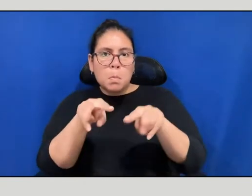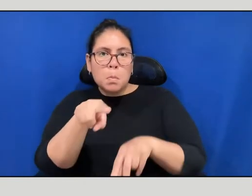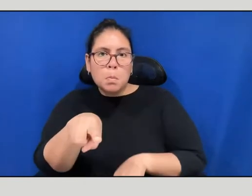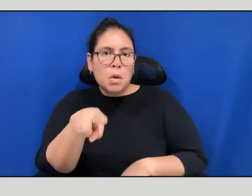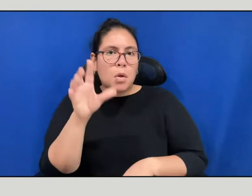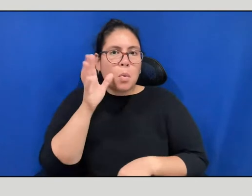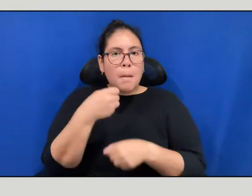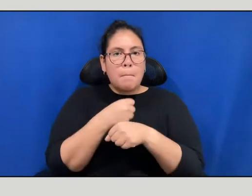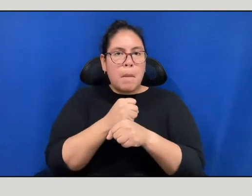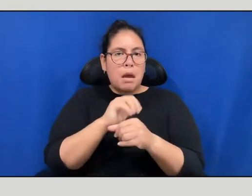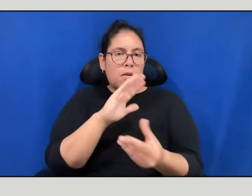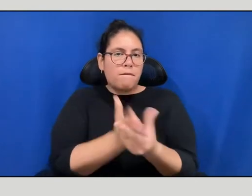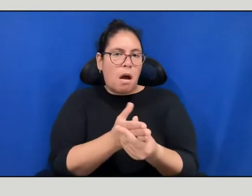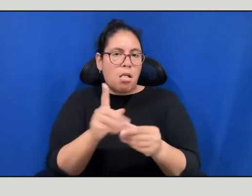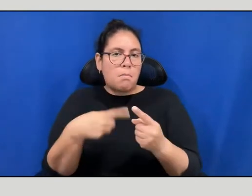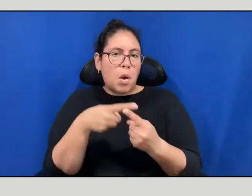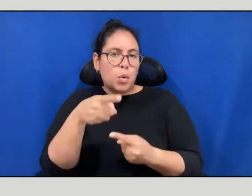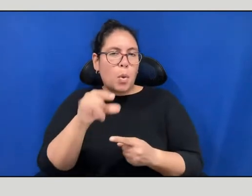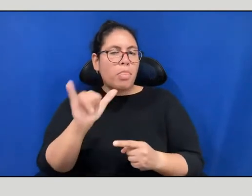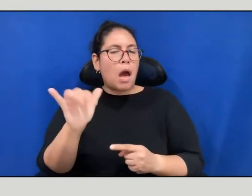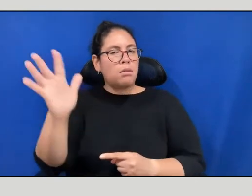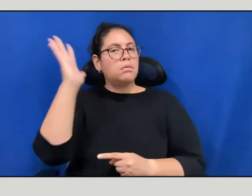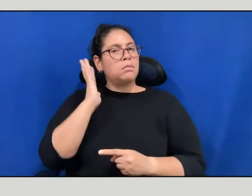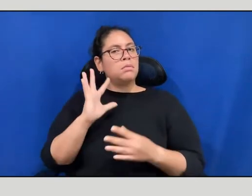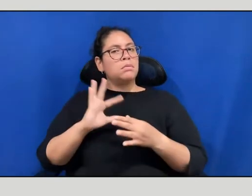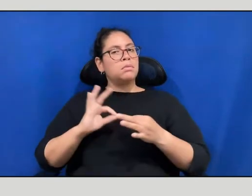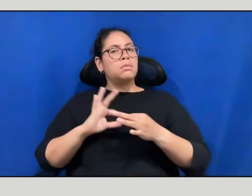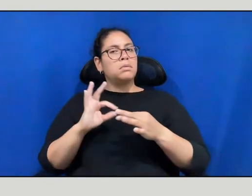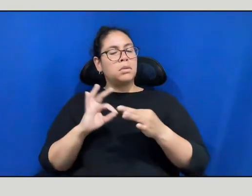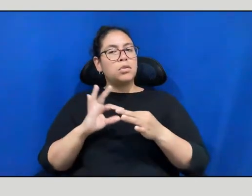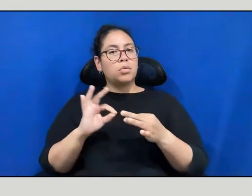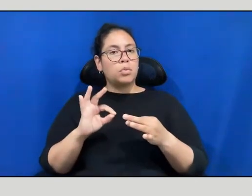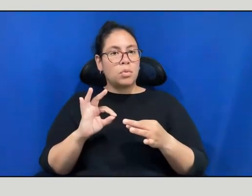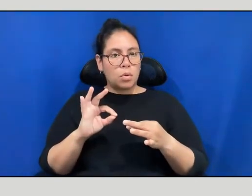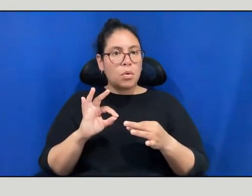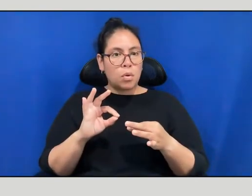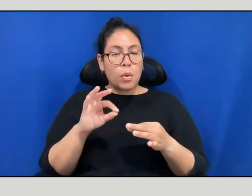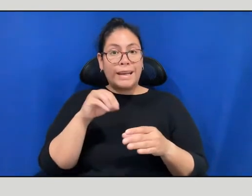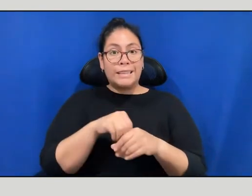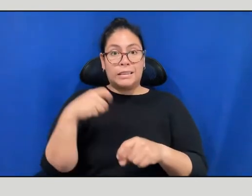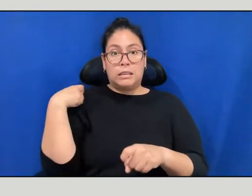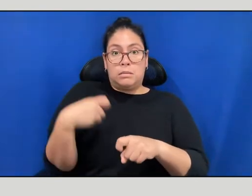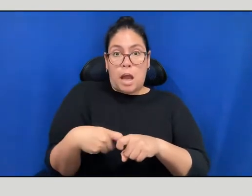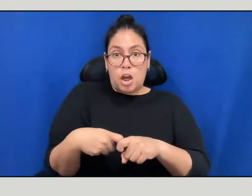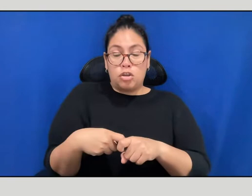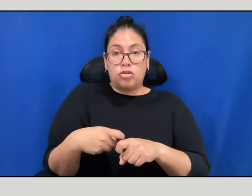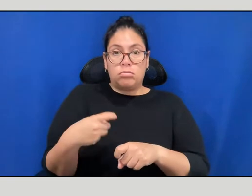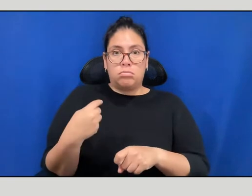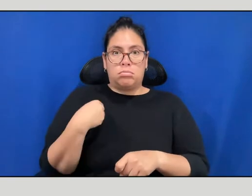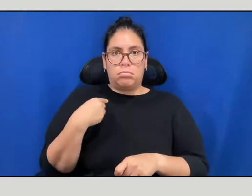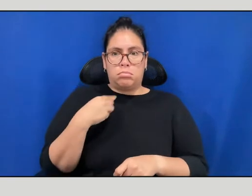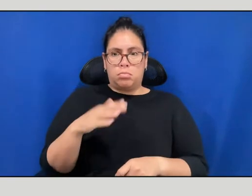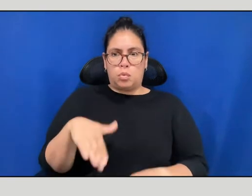And the number of people who wrote to us in Spanish saying, "I grew up hearing this phrase all the time,